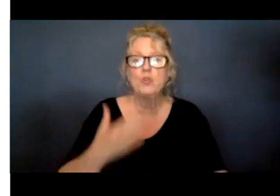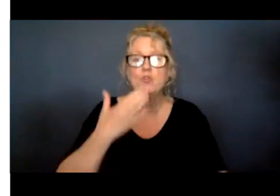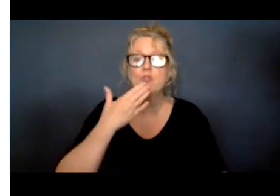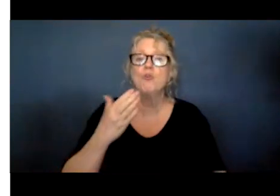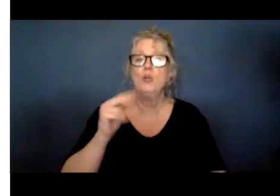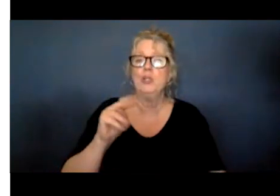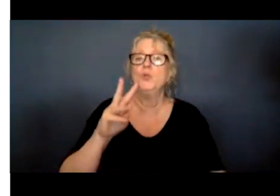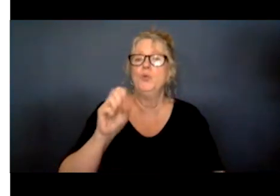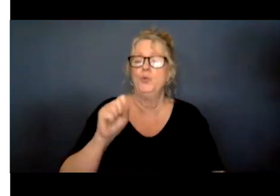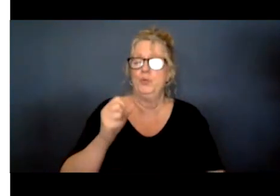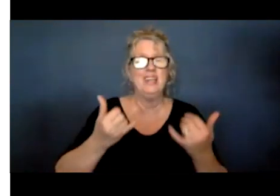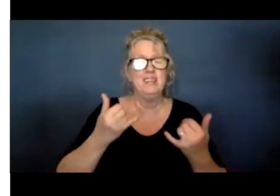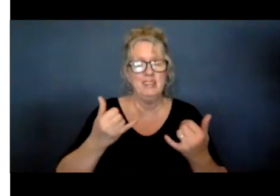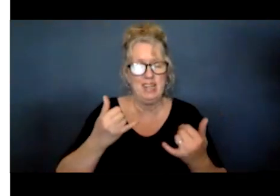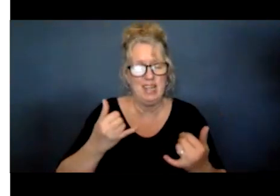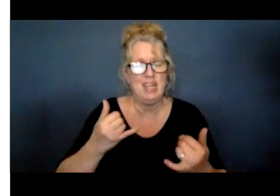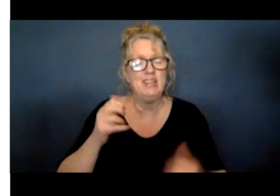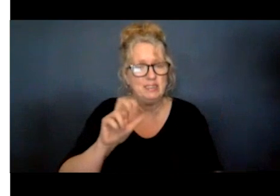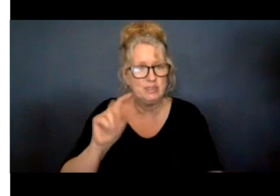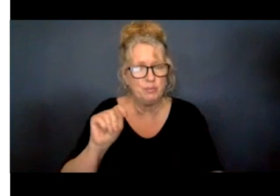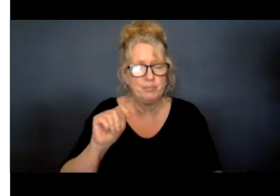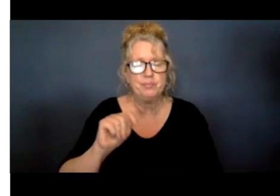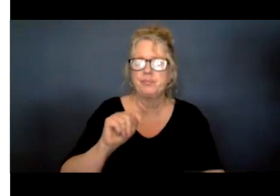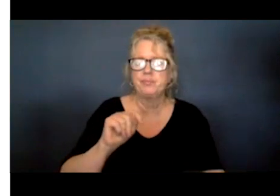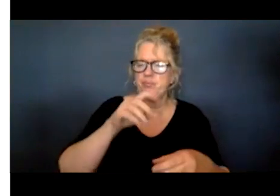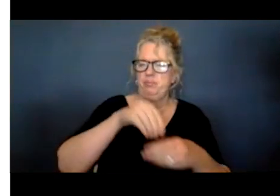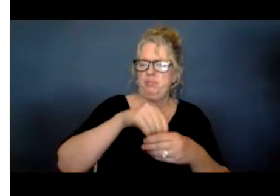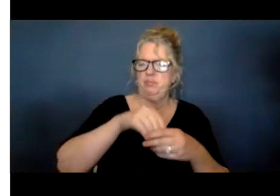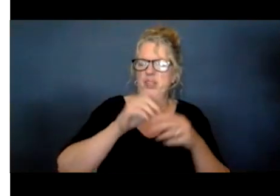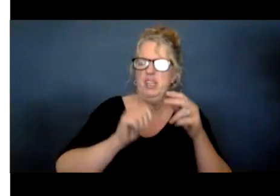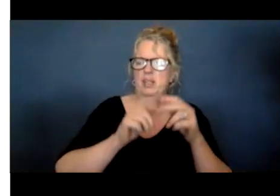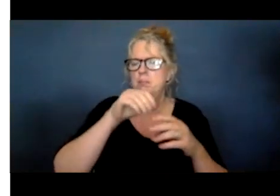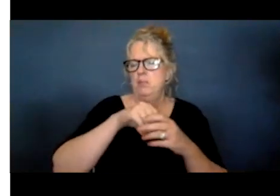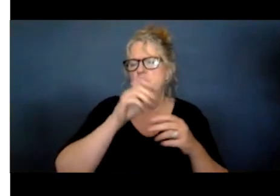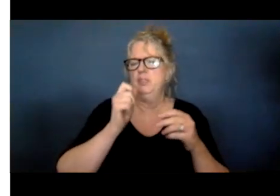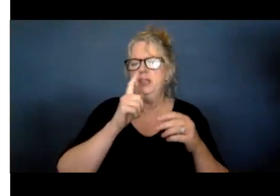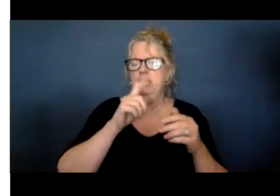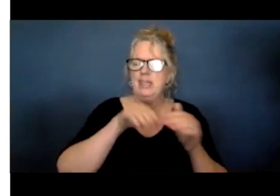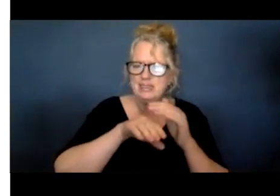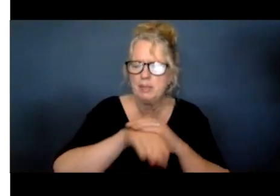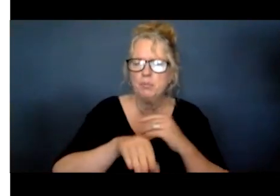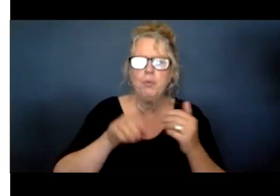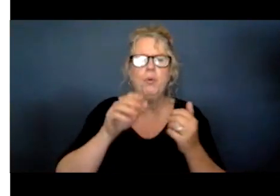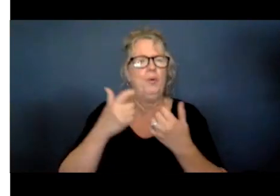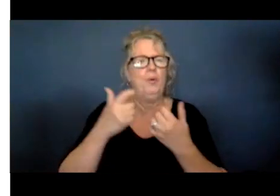with today’s assistive technologies and built-in accessibility features of mainstream technologies,